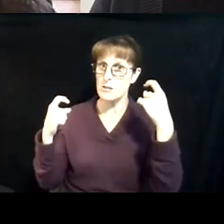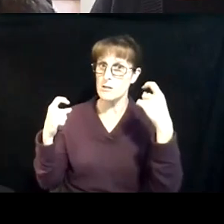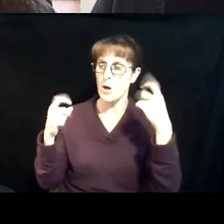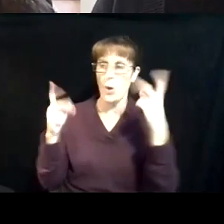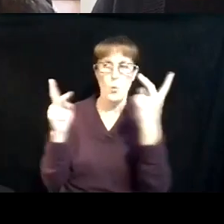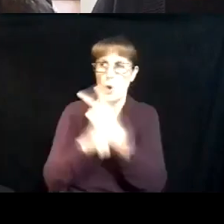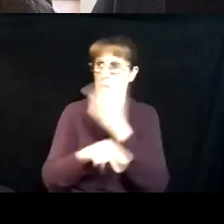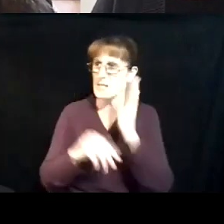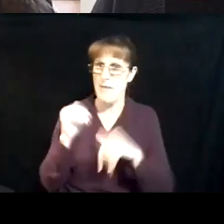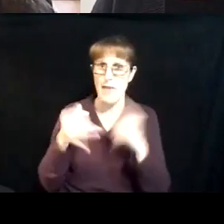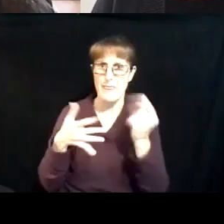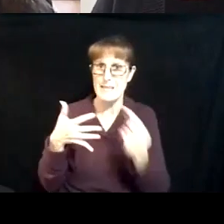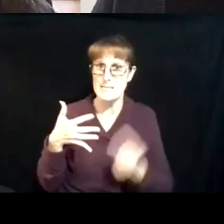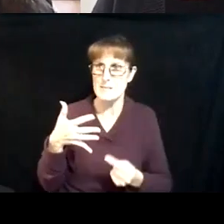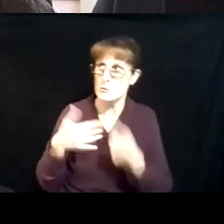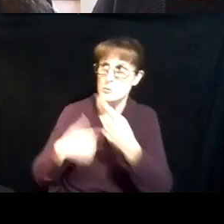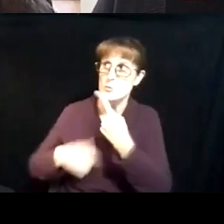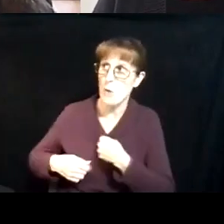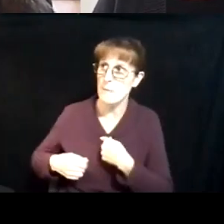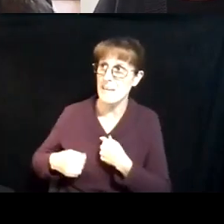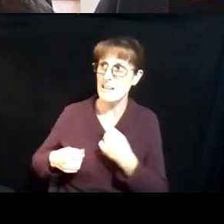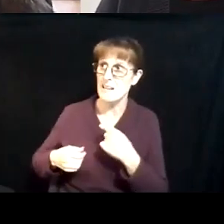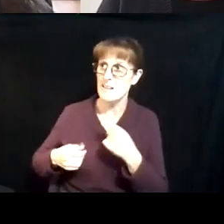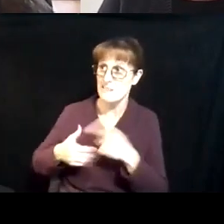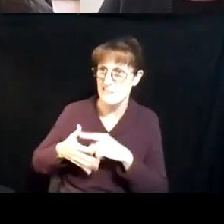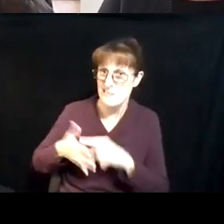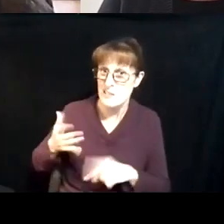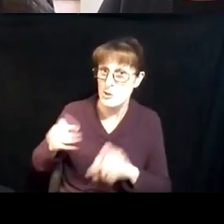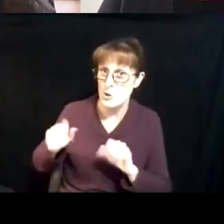But we just should remember that environment itself